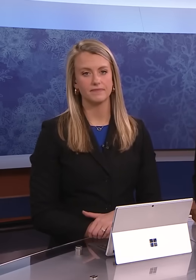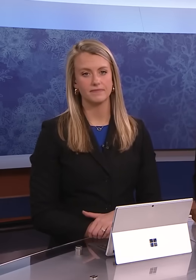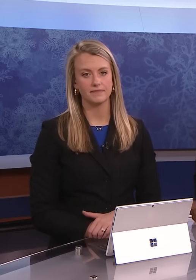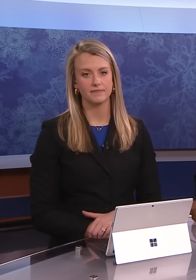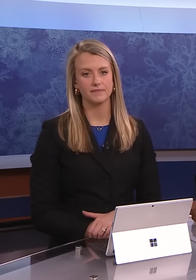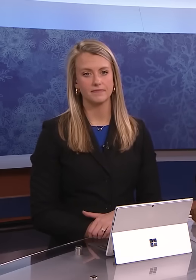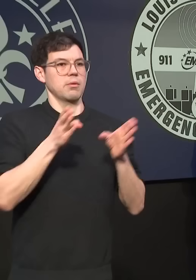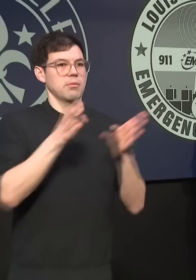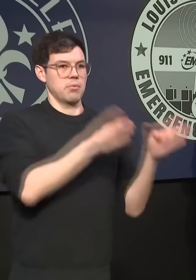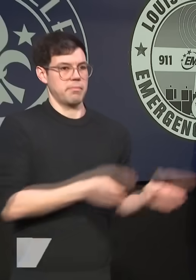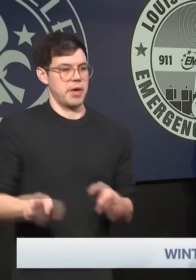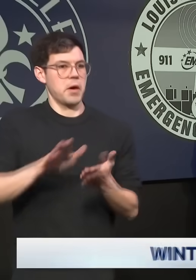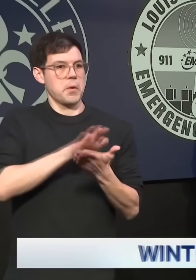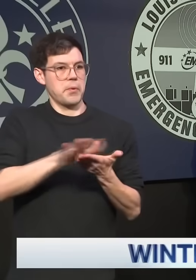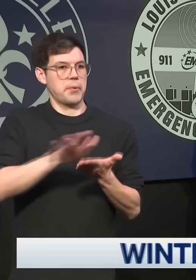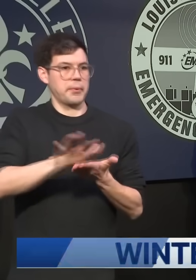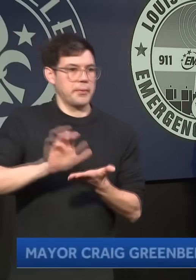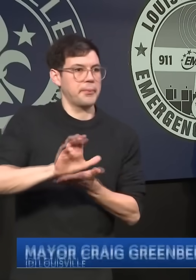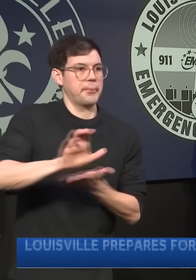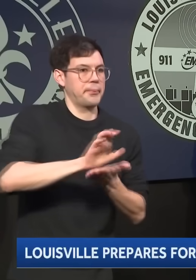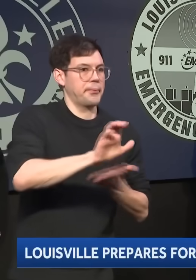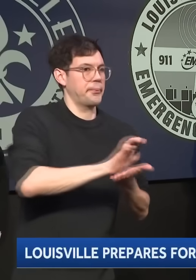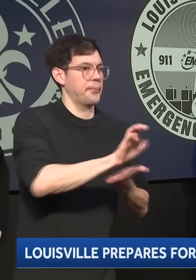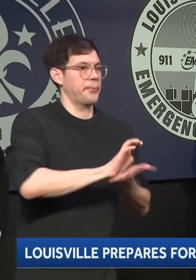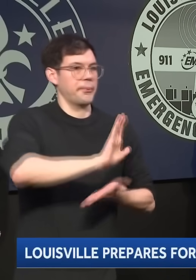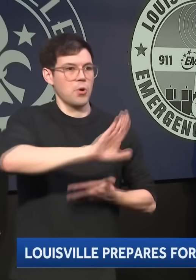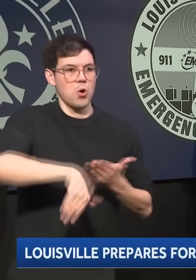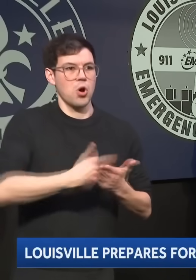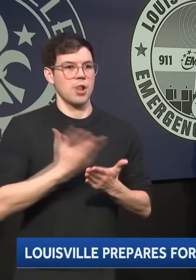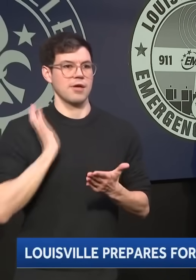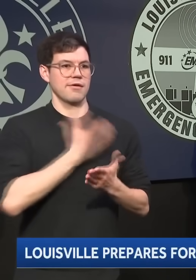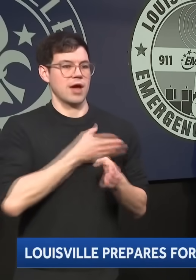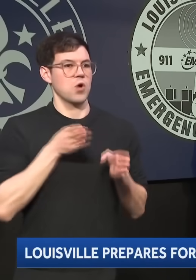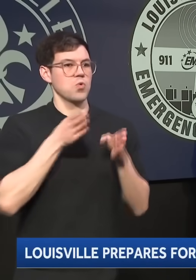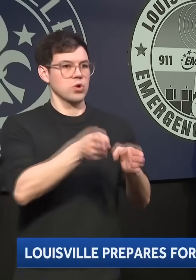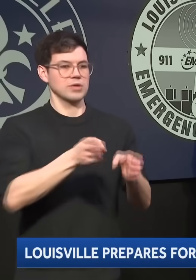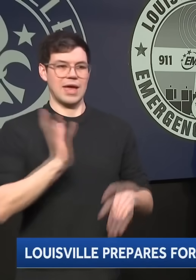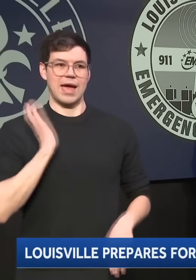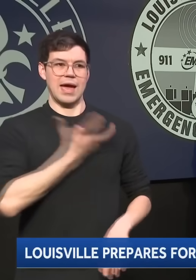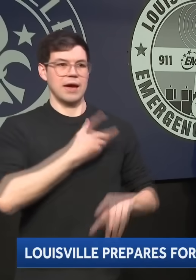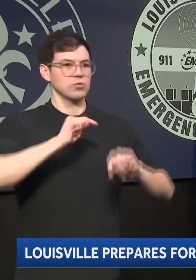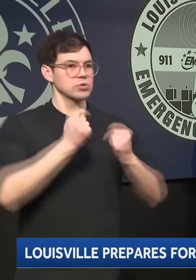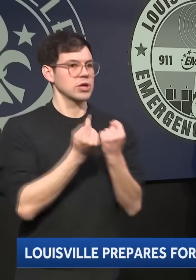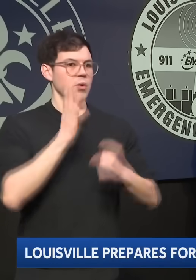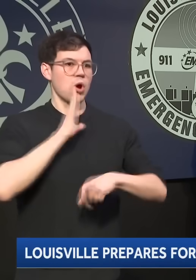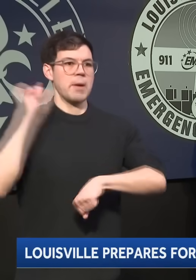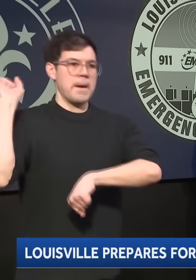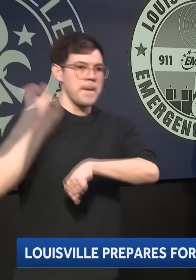THE 1994 STORM. BUT THE DIFFERENCE? LOCAL LEADERS SAY THEY’RE MUCH MORE PREPARED THIS TIME AROUND.